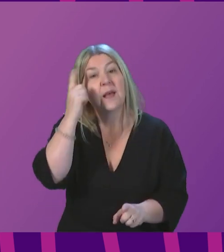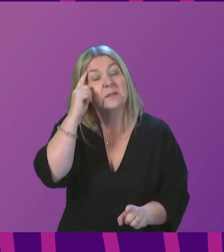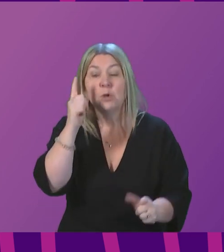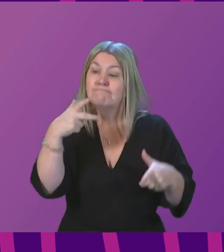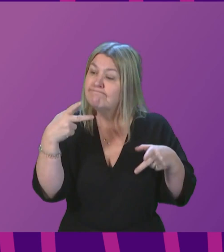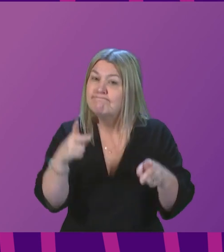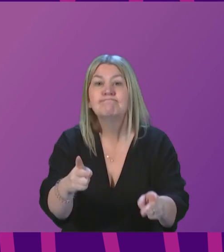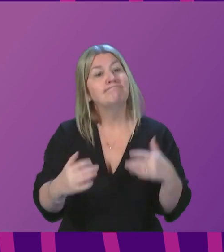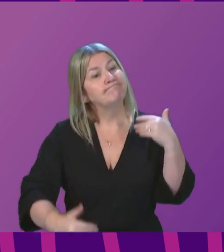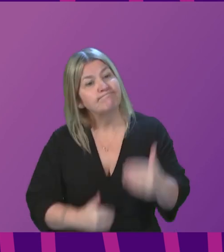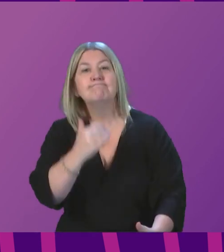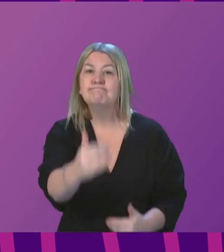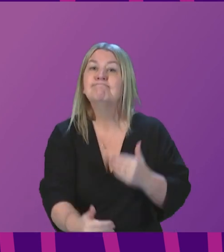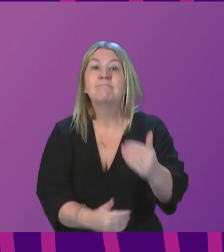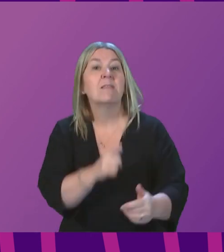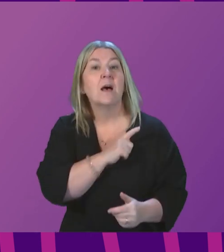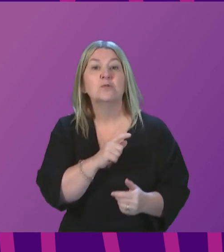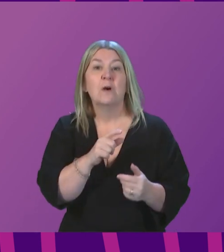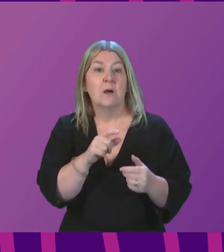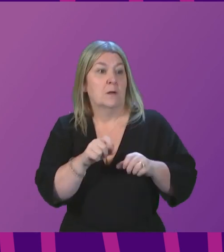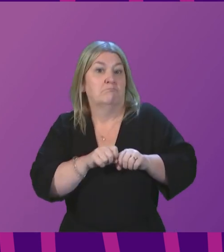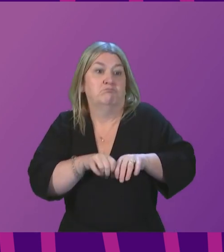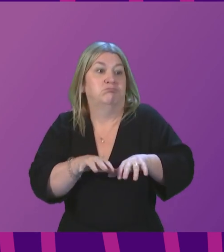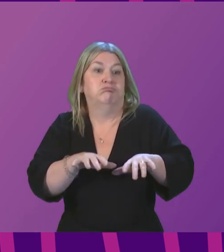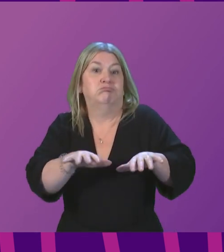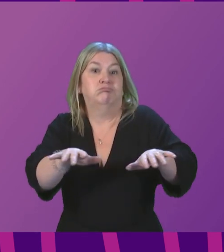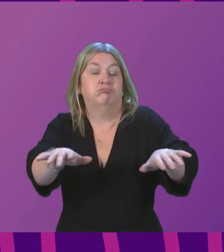That is why infection levels, although they are now, thankfully, dropping in all parts